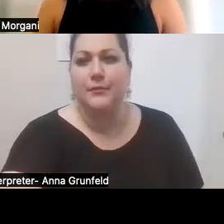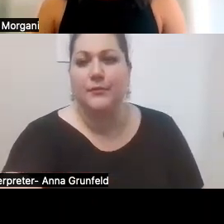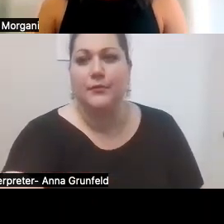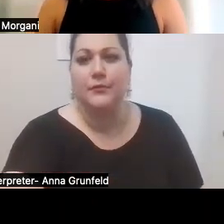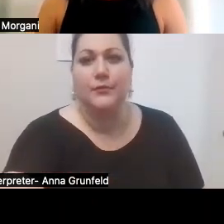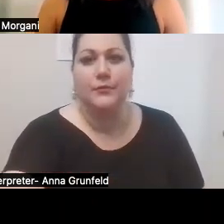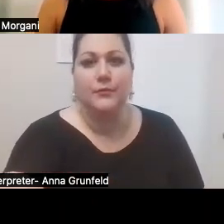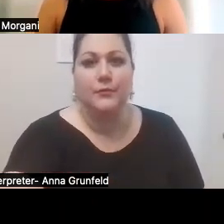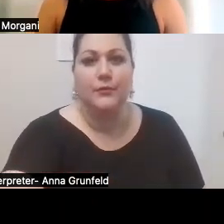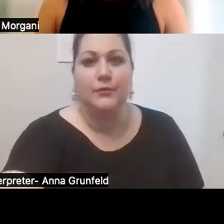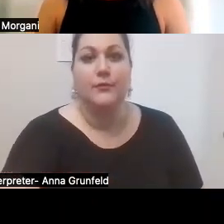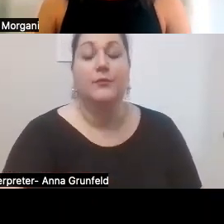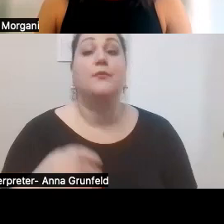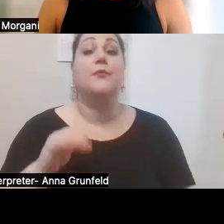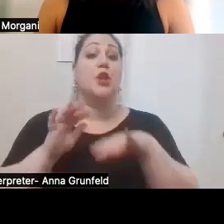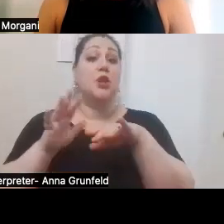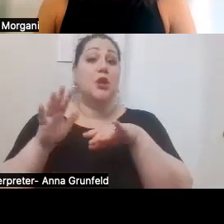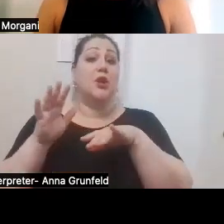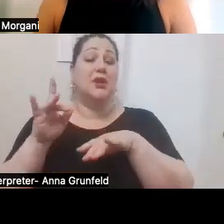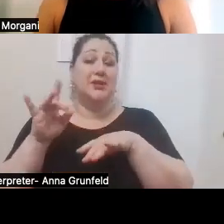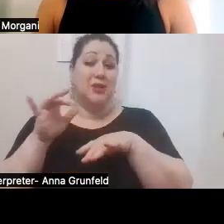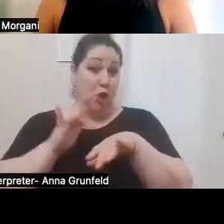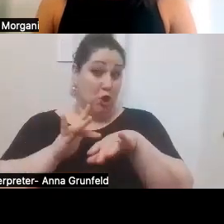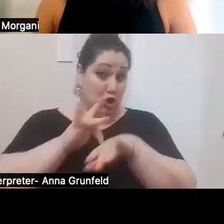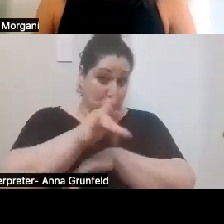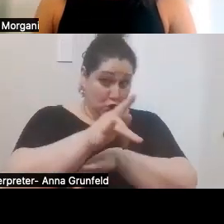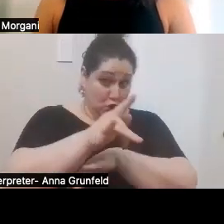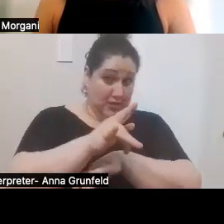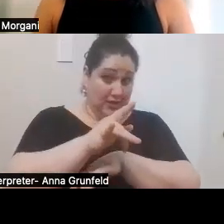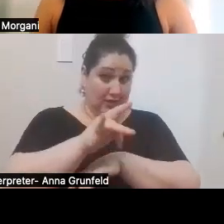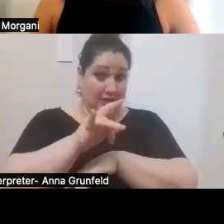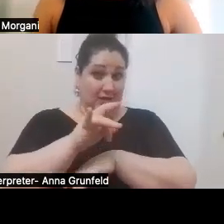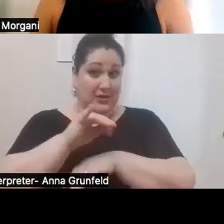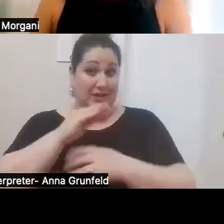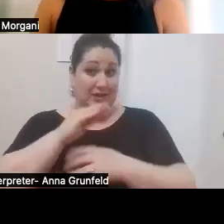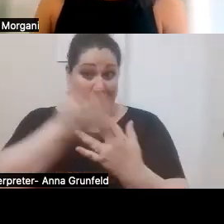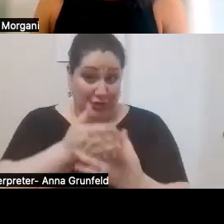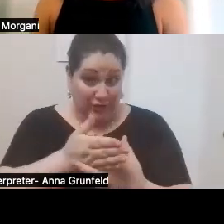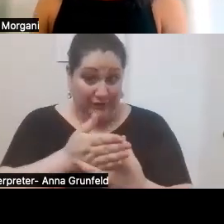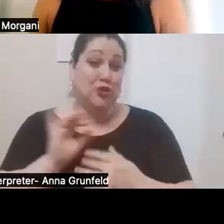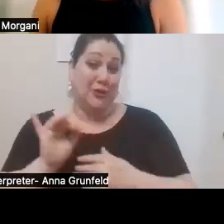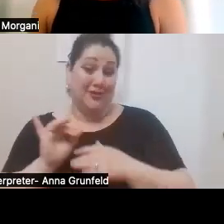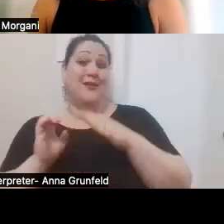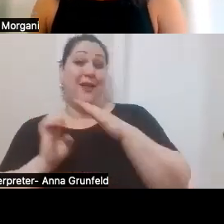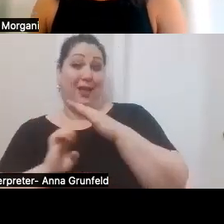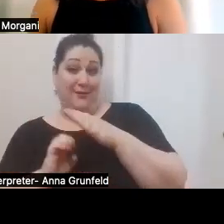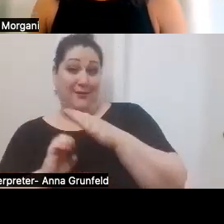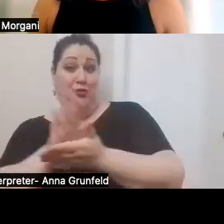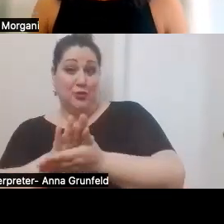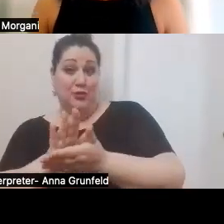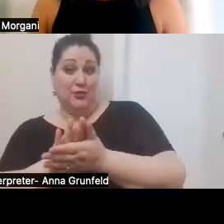early interventions like in elementary school often give a good clue as to what